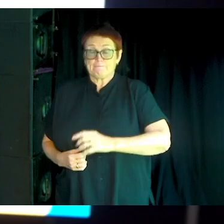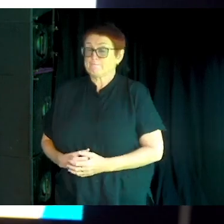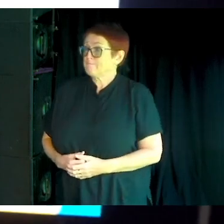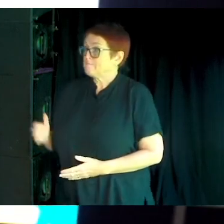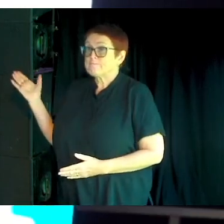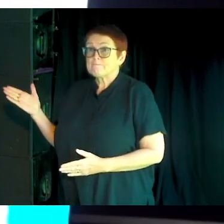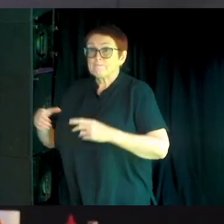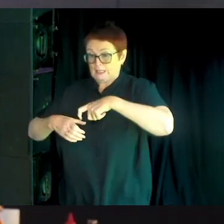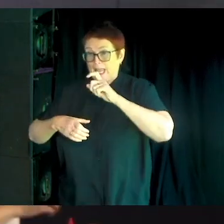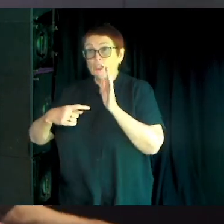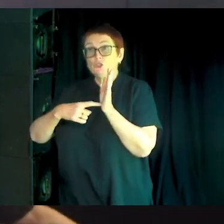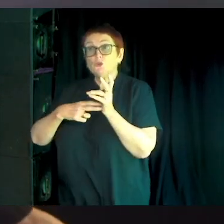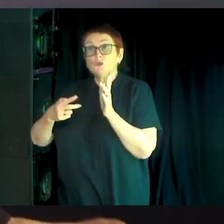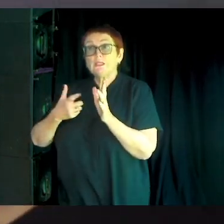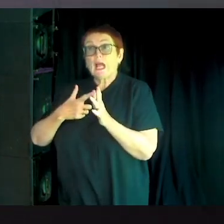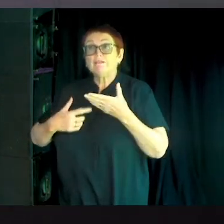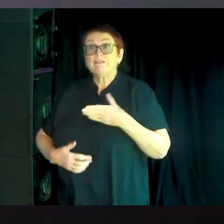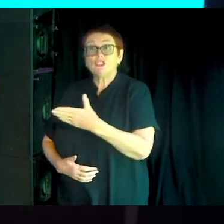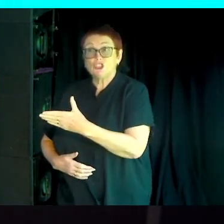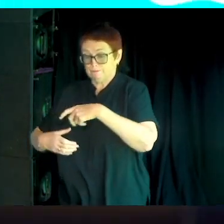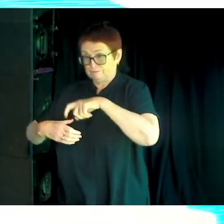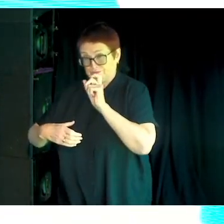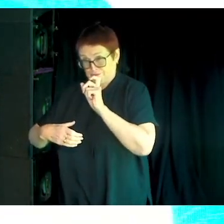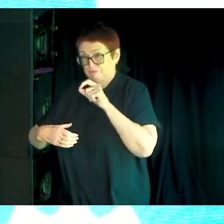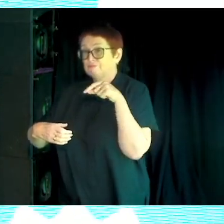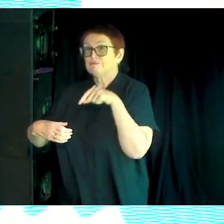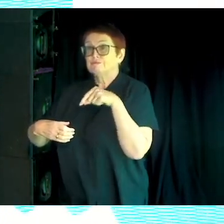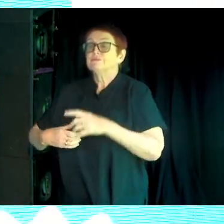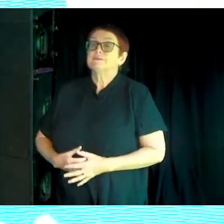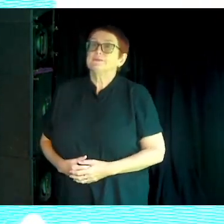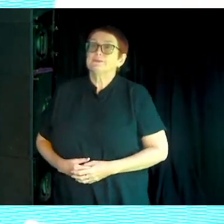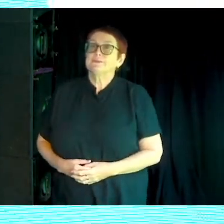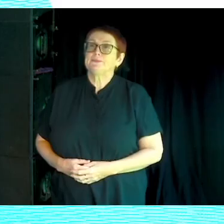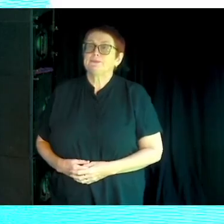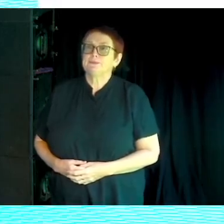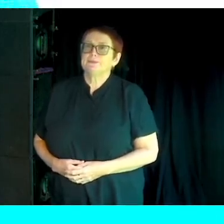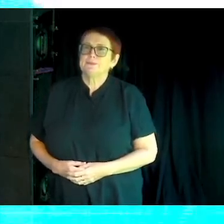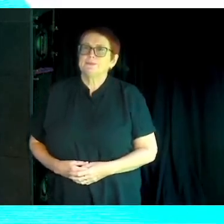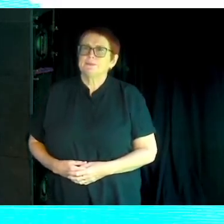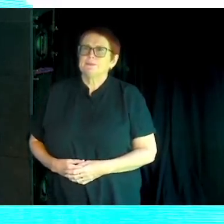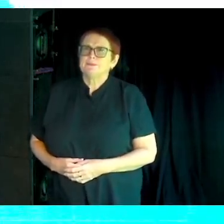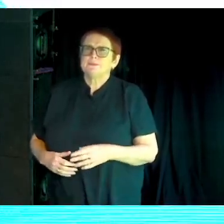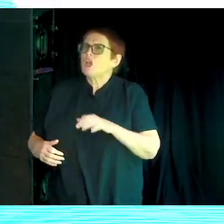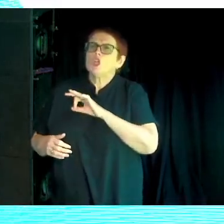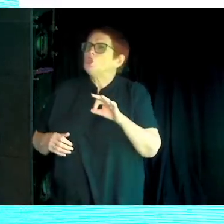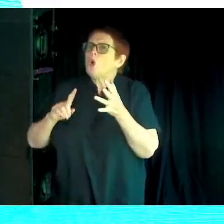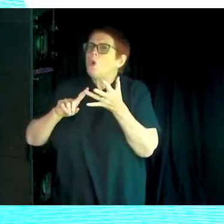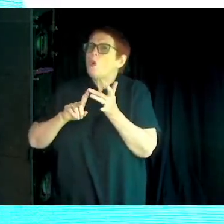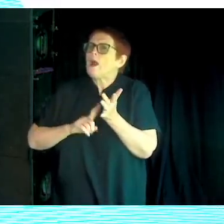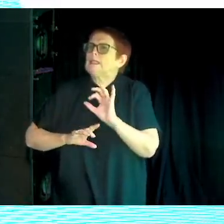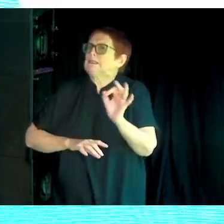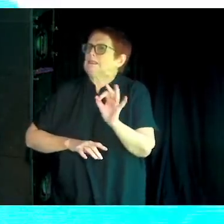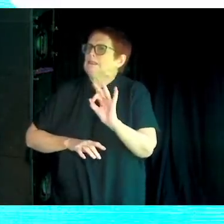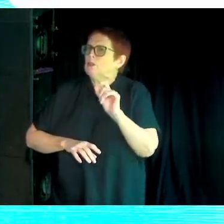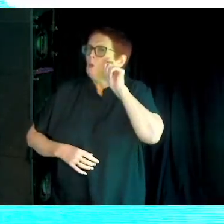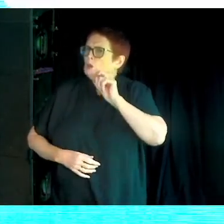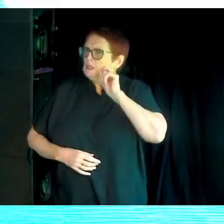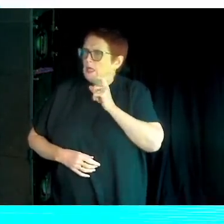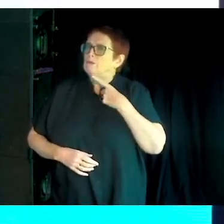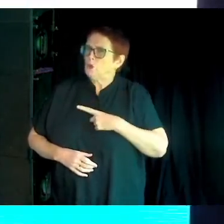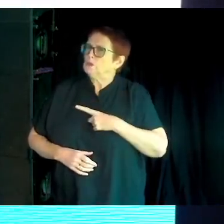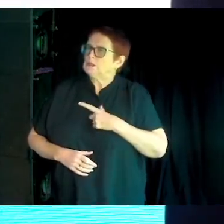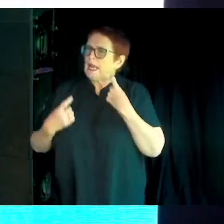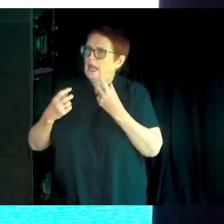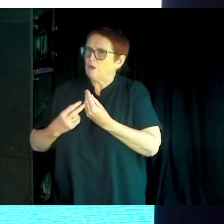tuna can this is tuna can and is in brine not in oil because we are on diet look at my figures